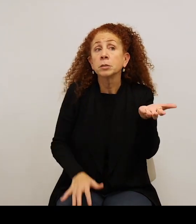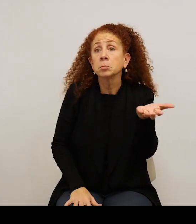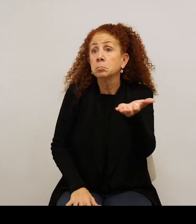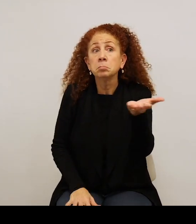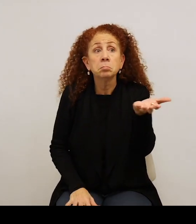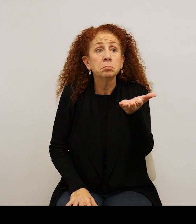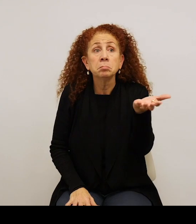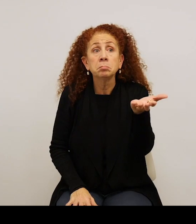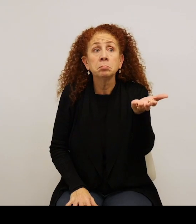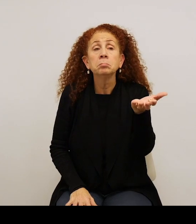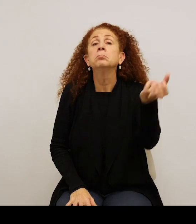OK.